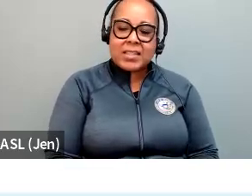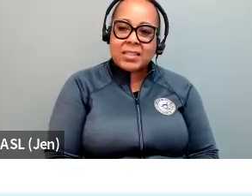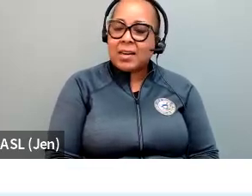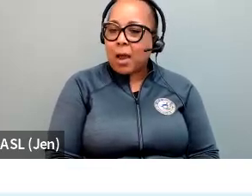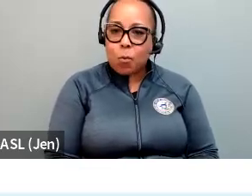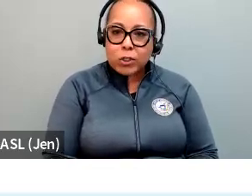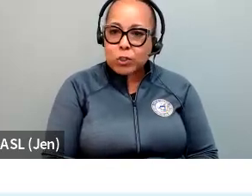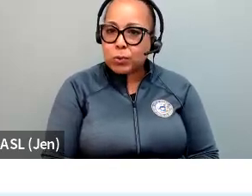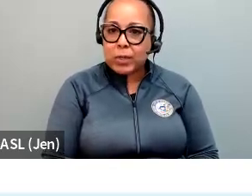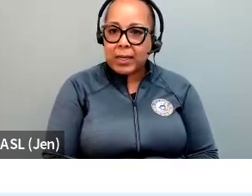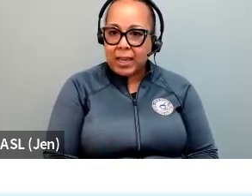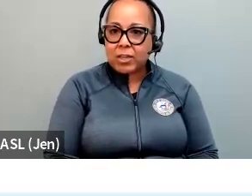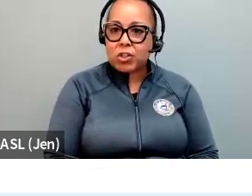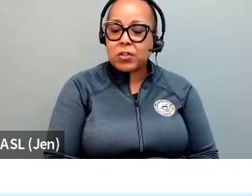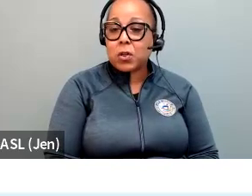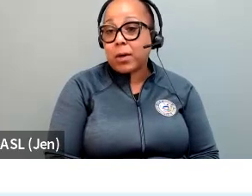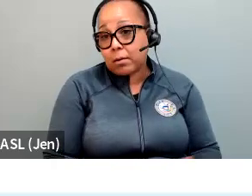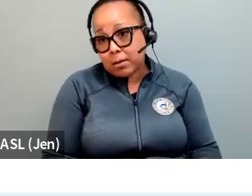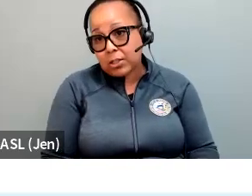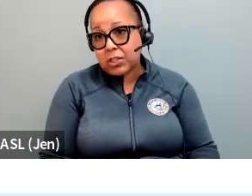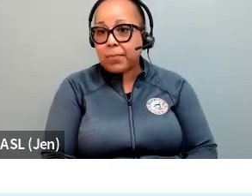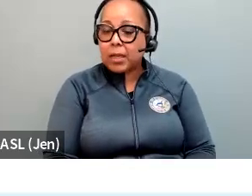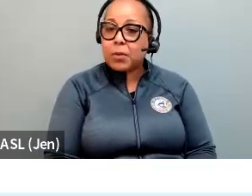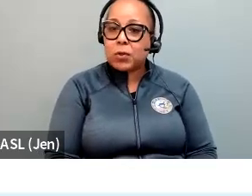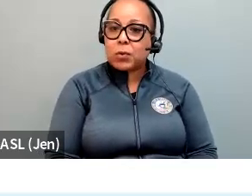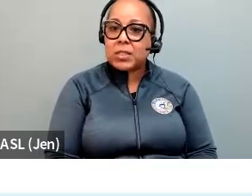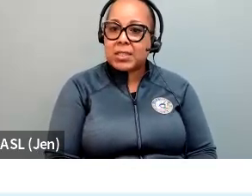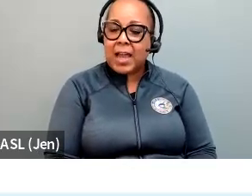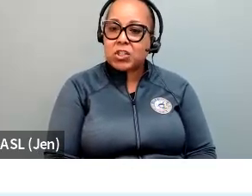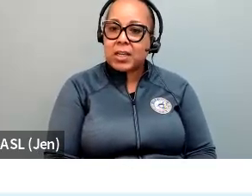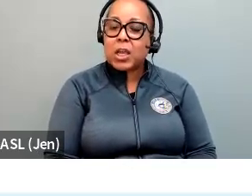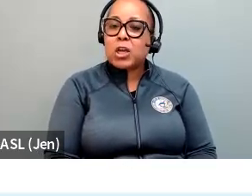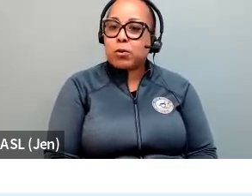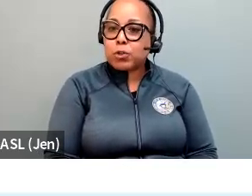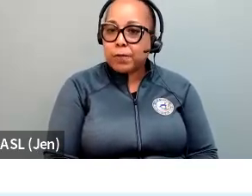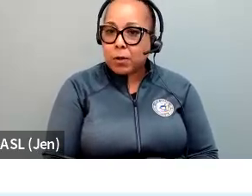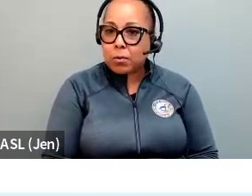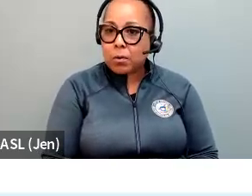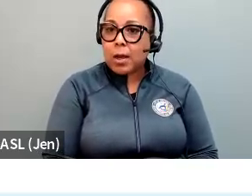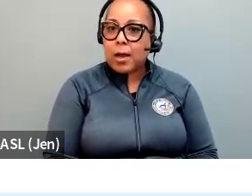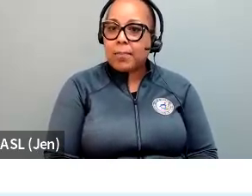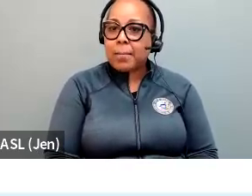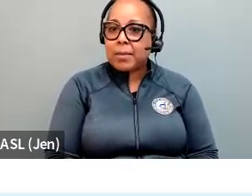they tend to not want to engage. So a tip that can be used is to actually use your phone. That might